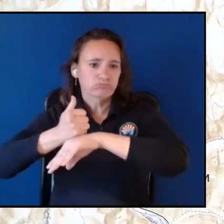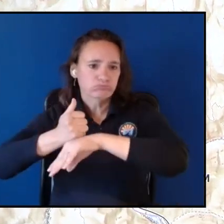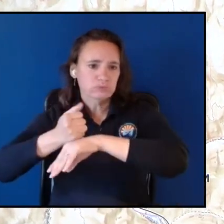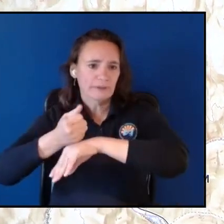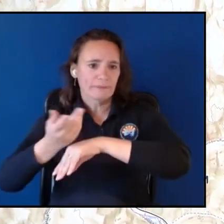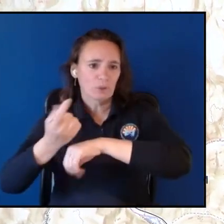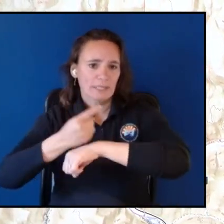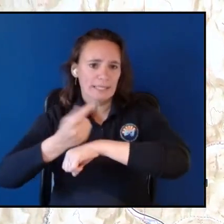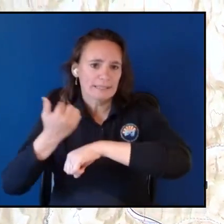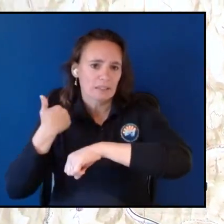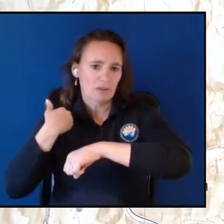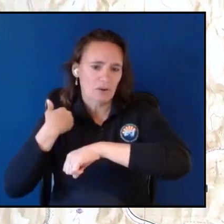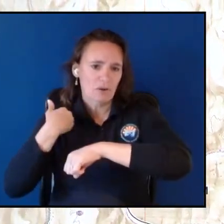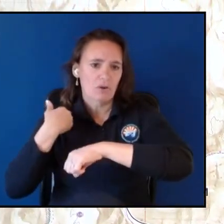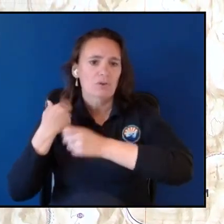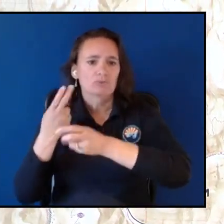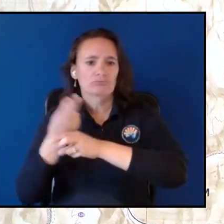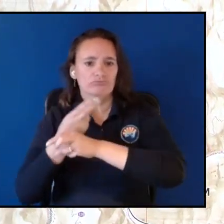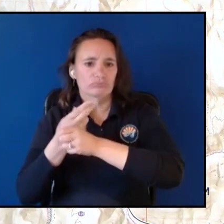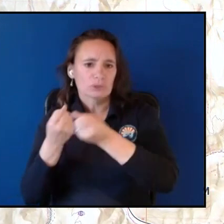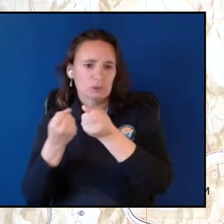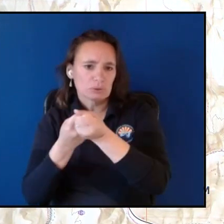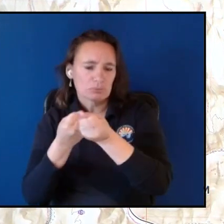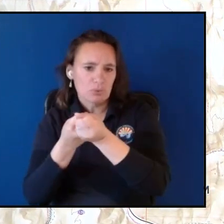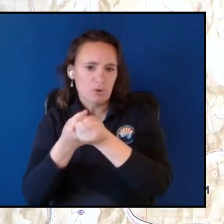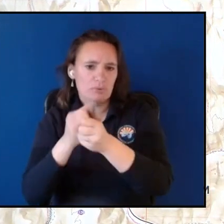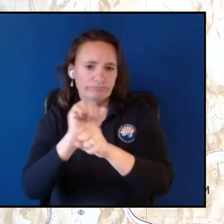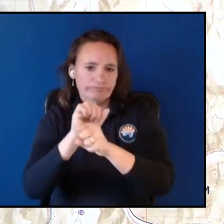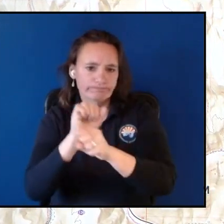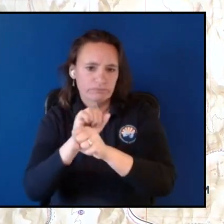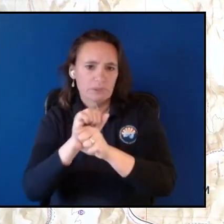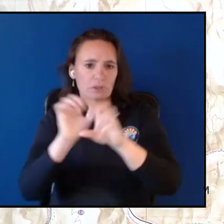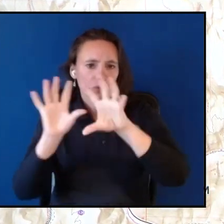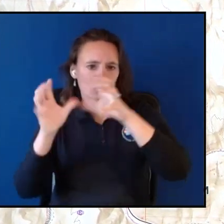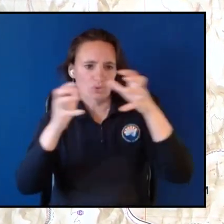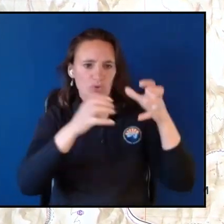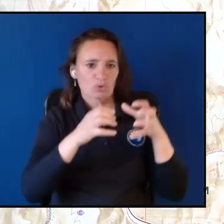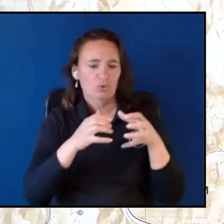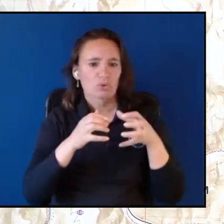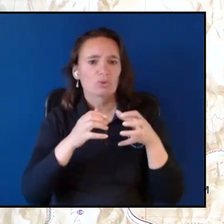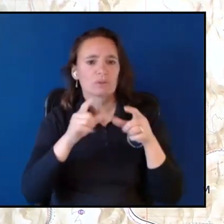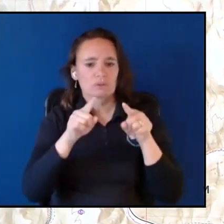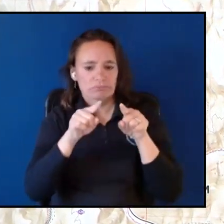efforts of those crews that have continued to work all the way around towards Martinez Pond. This is looking really good.